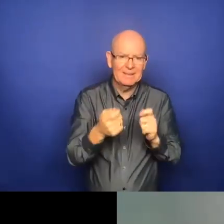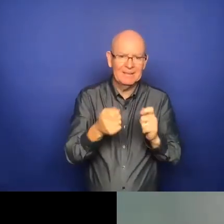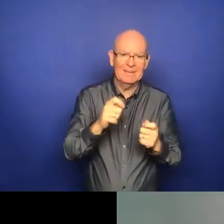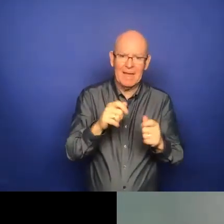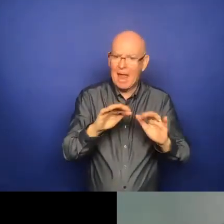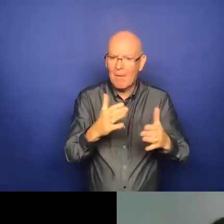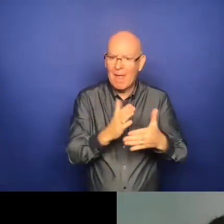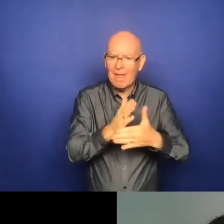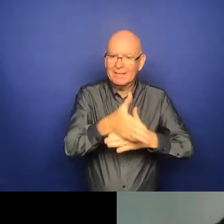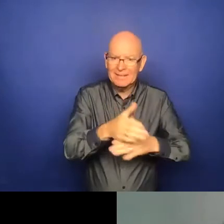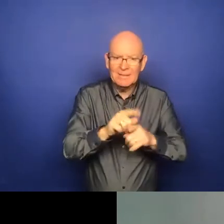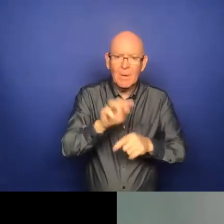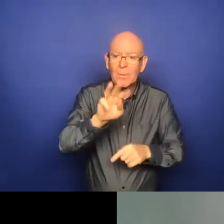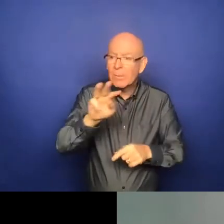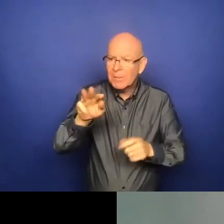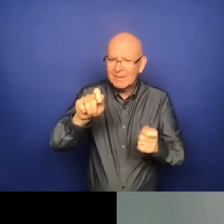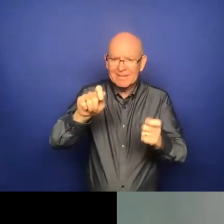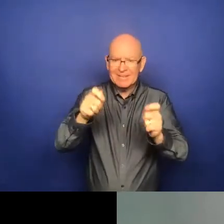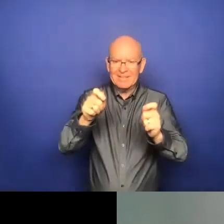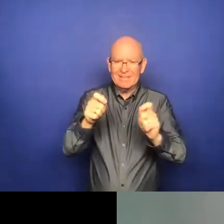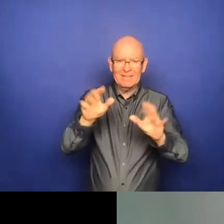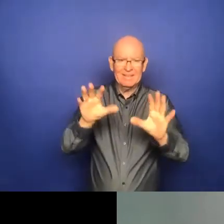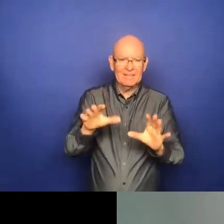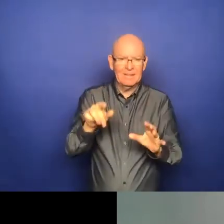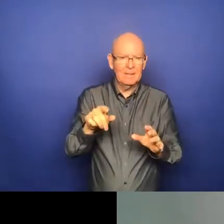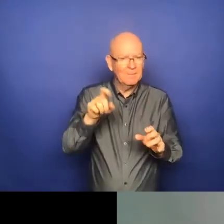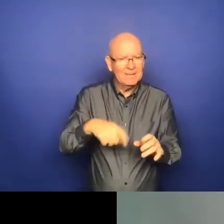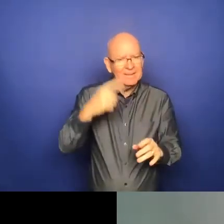challenges and proxies for interpreters are an option, but this has to be